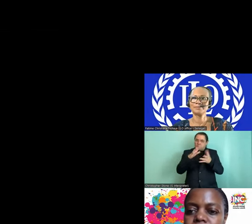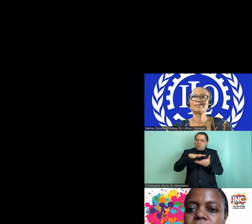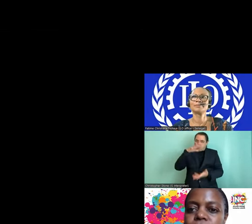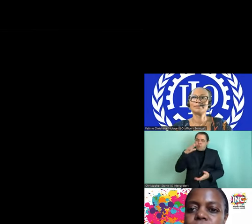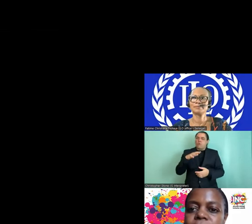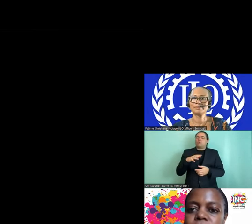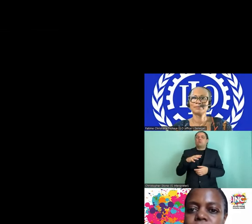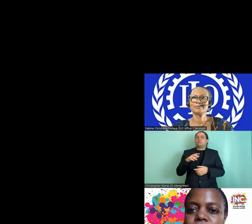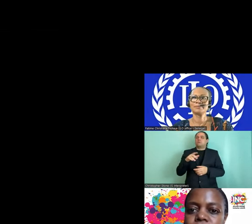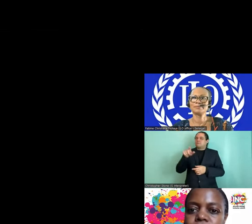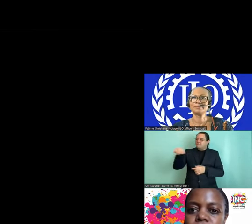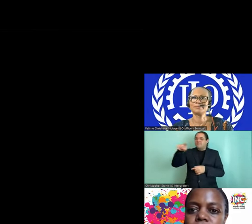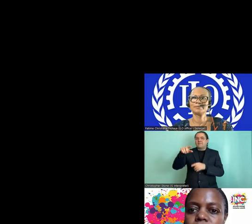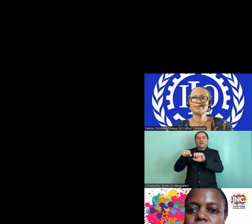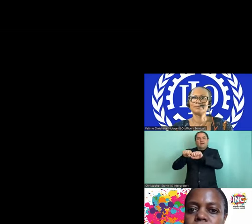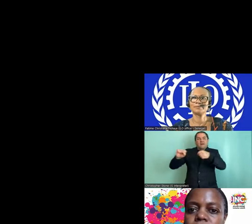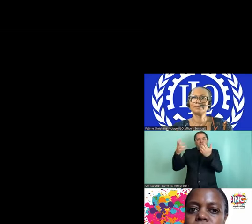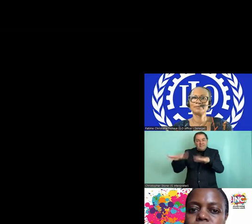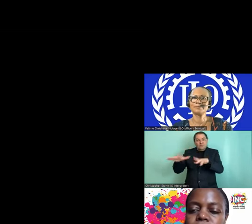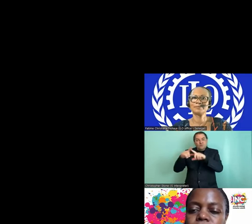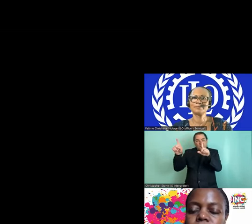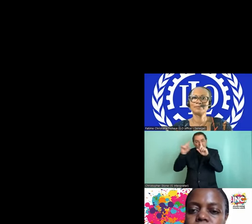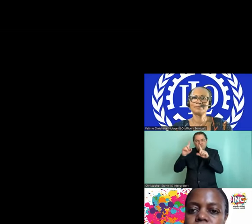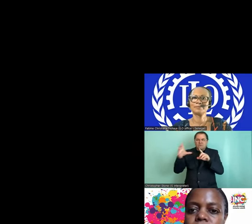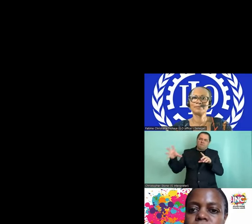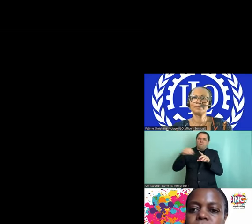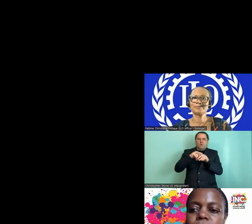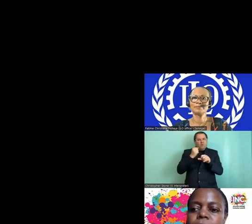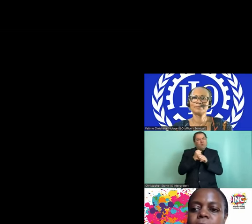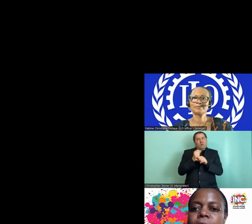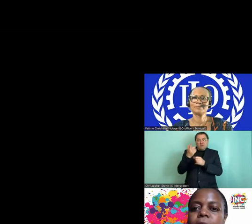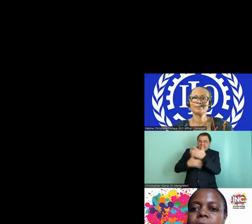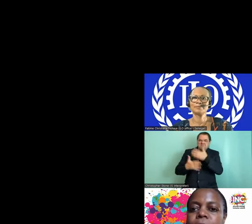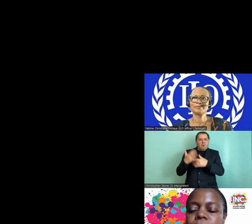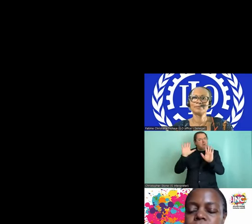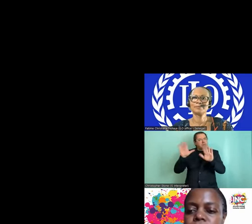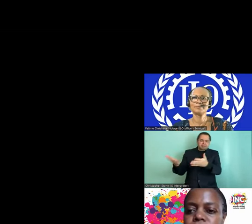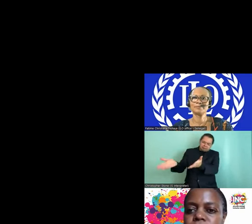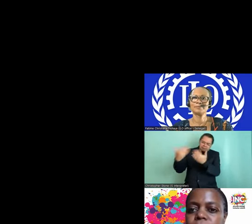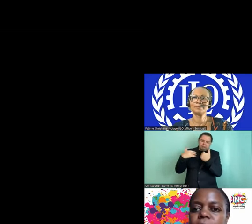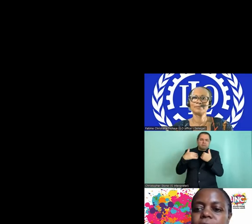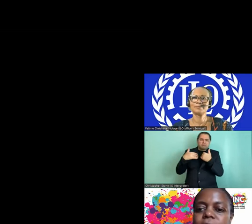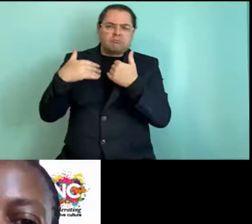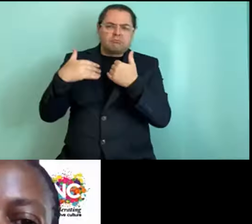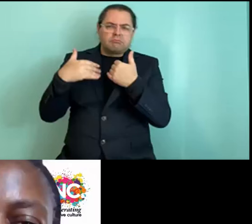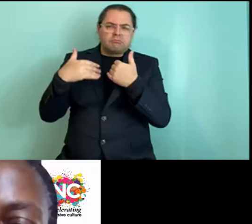they do have the potential to perform, similar to what other employees to thank you so much